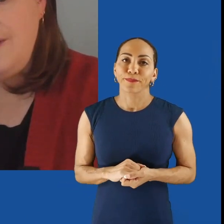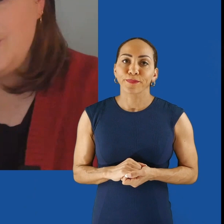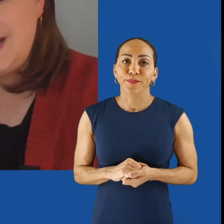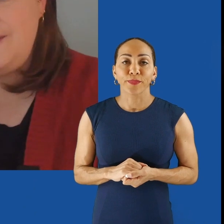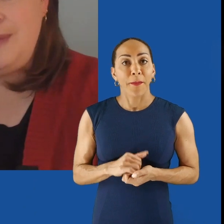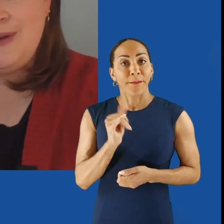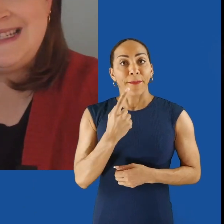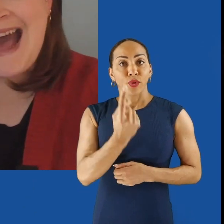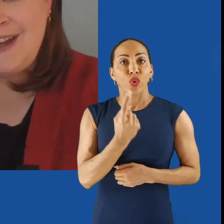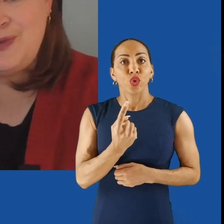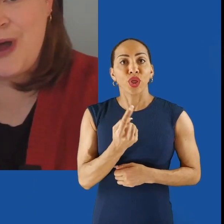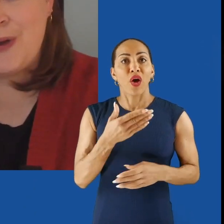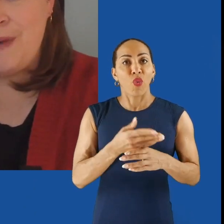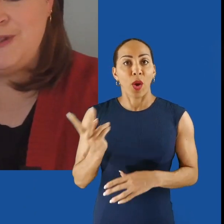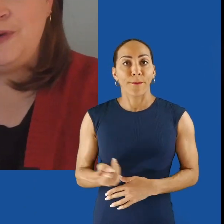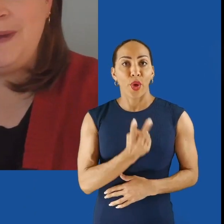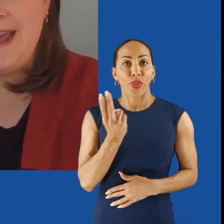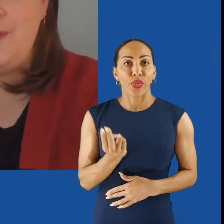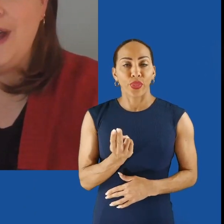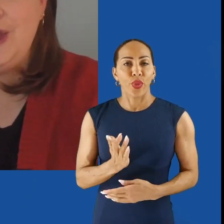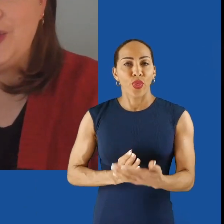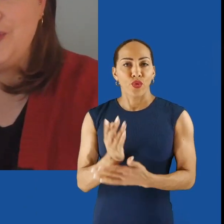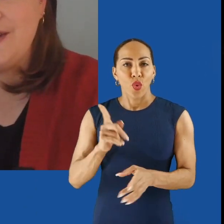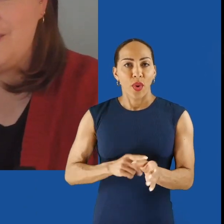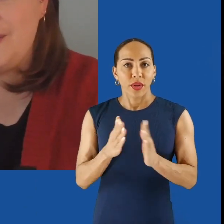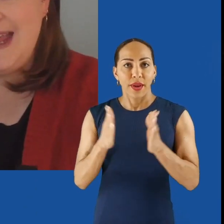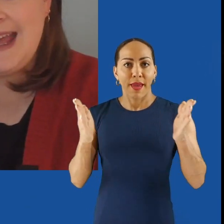If you're self-employed and work on multiple PAYE contracts throughout the year,